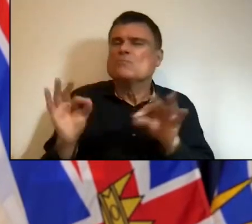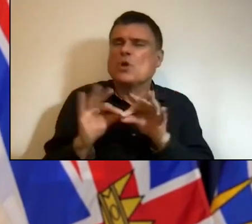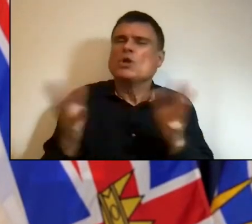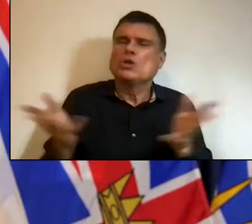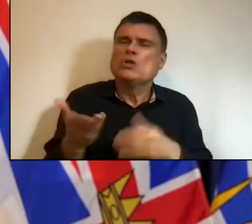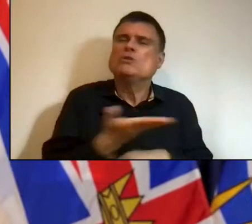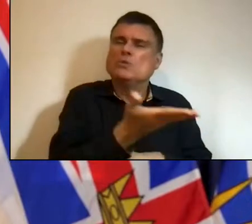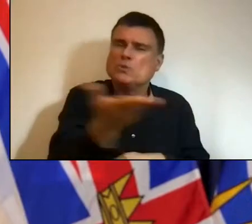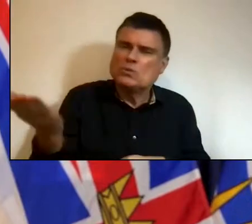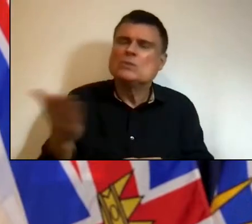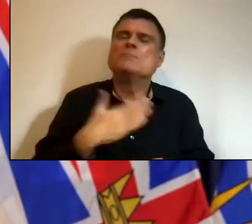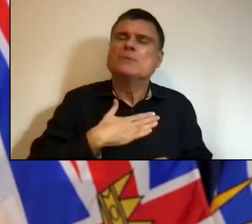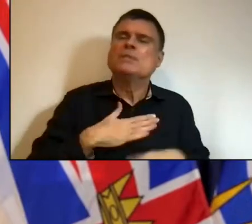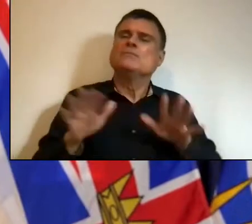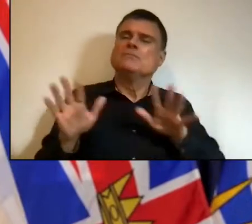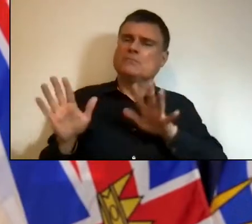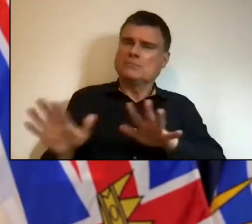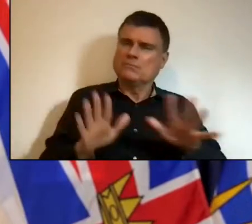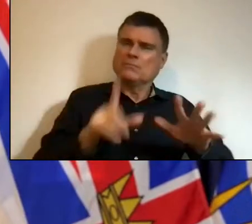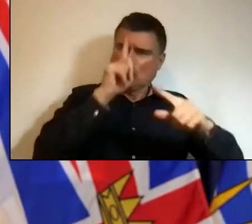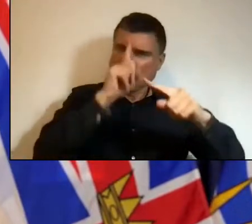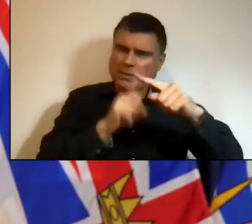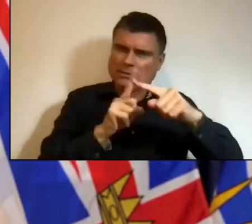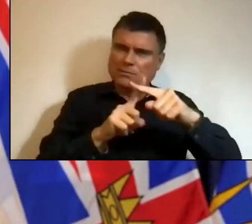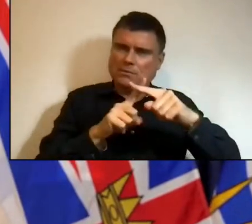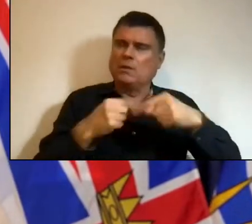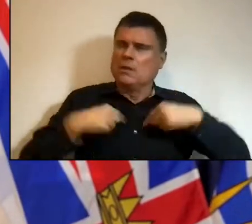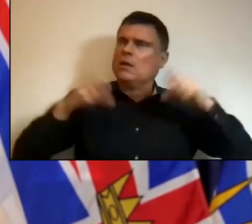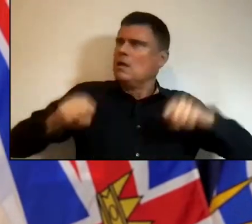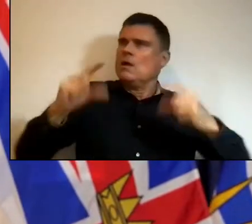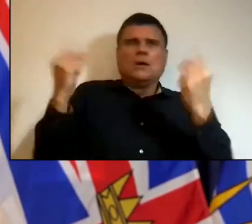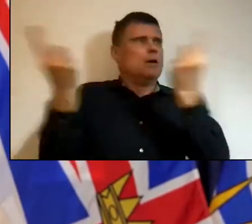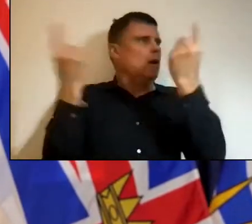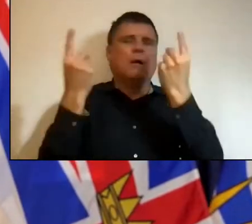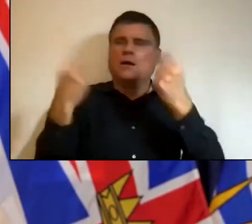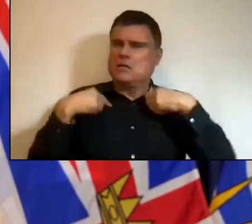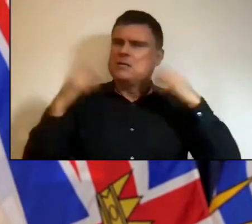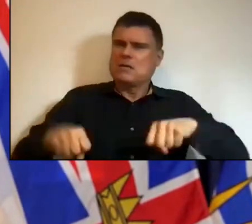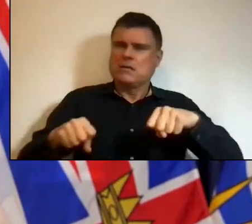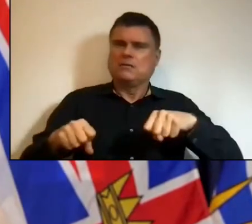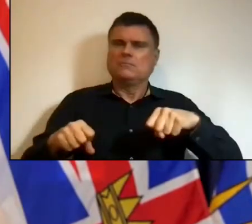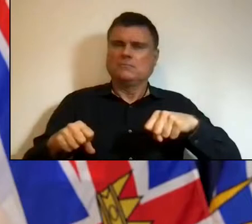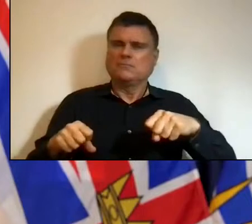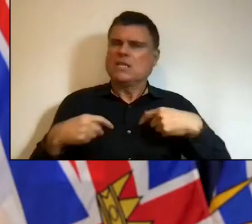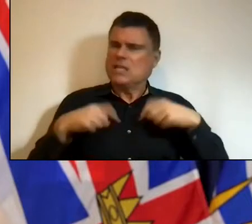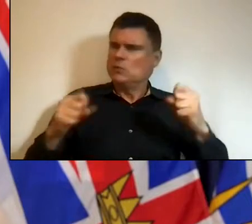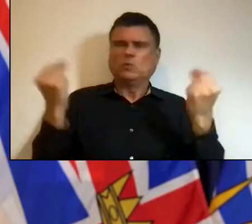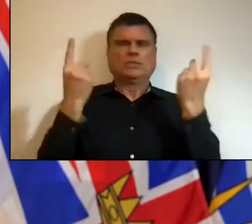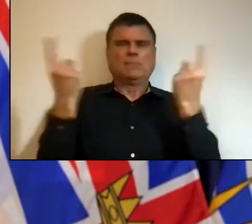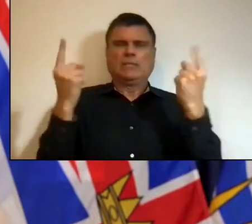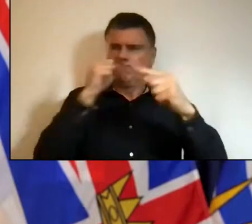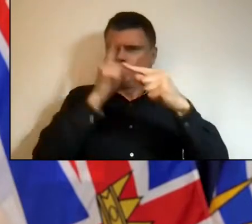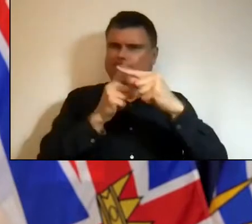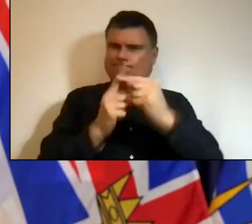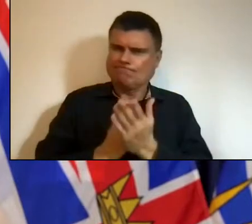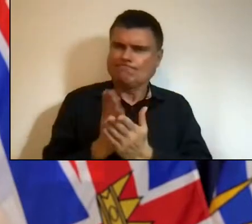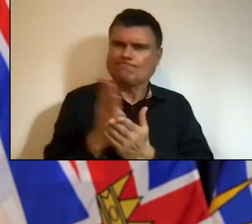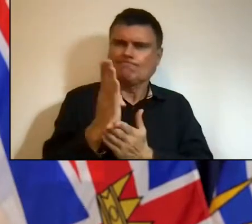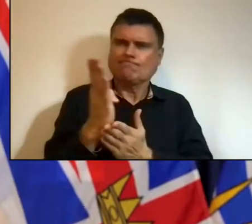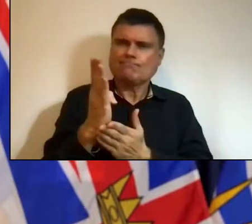moment that there are things that we can do. All of us can do as individuals and healthcare workers can do and healthcare